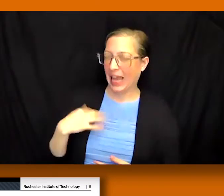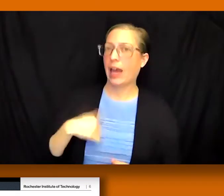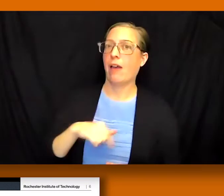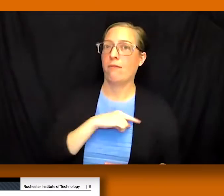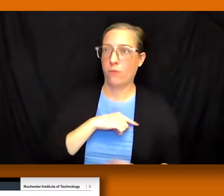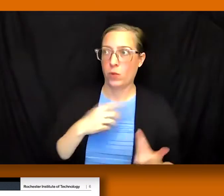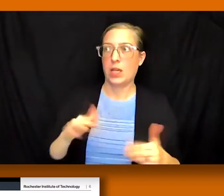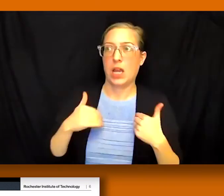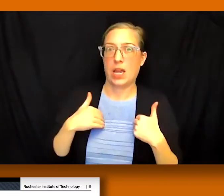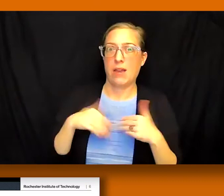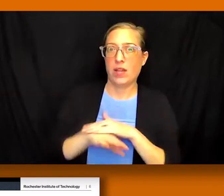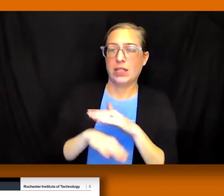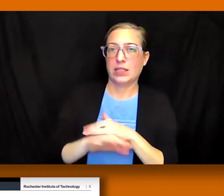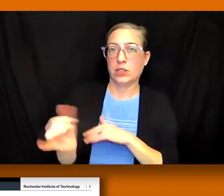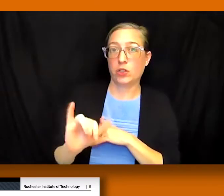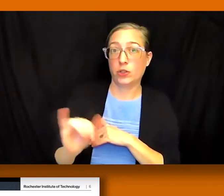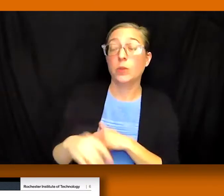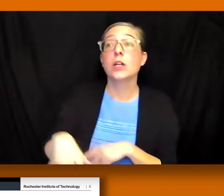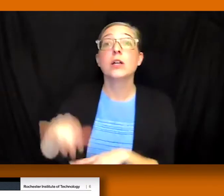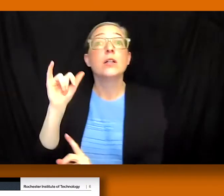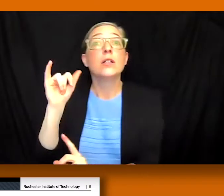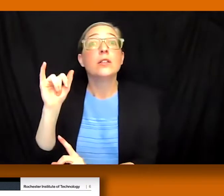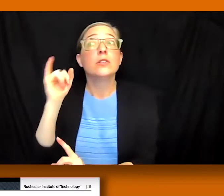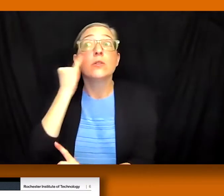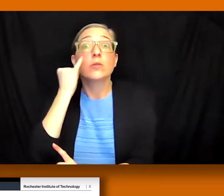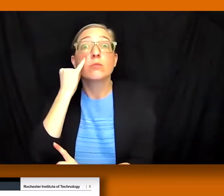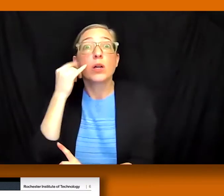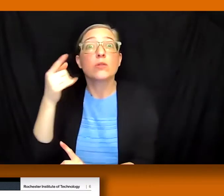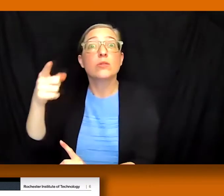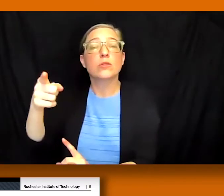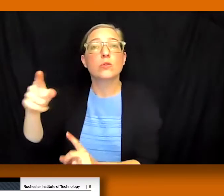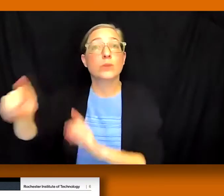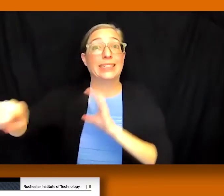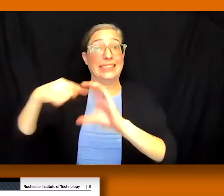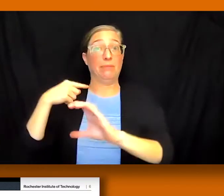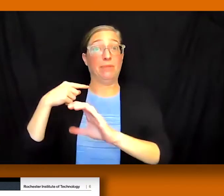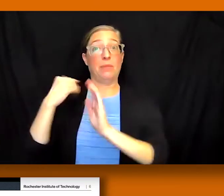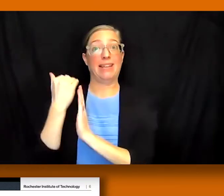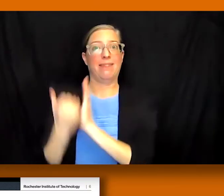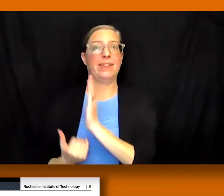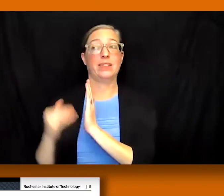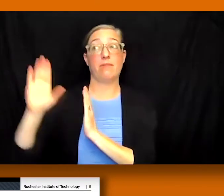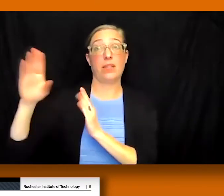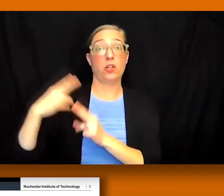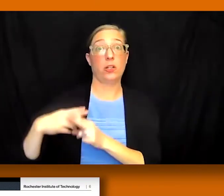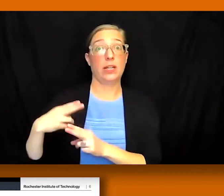So if you give me their names in an e-mail, I can provide that on the budget spreadsheet.